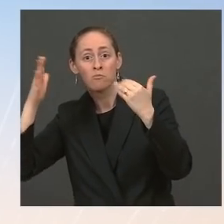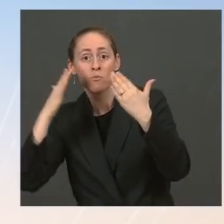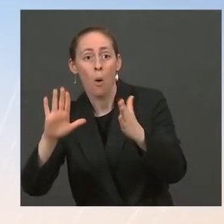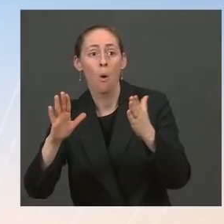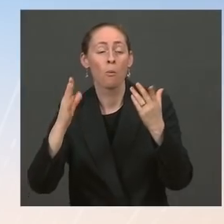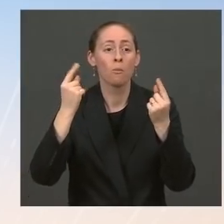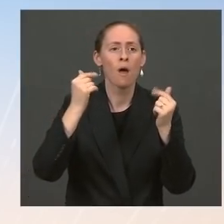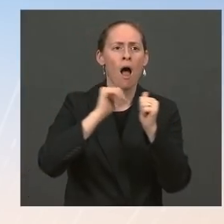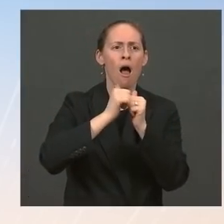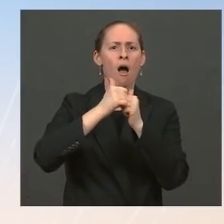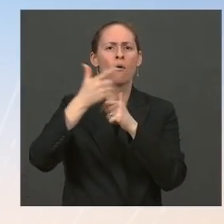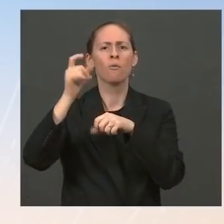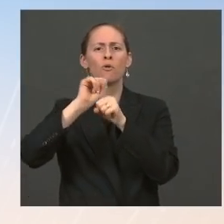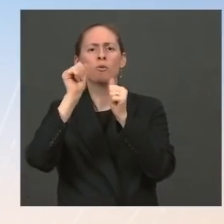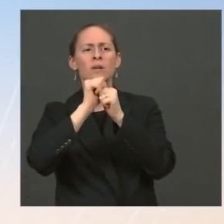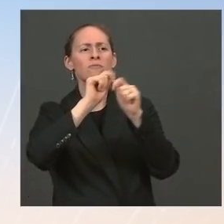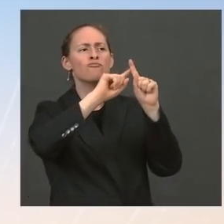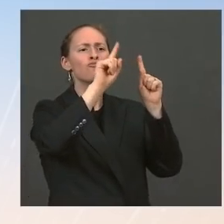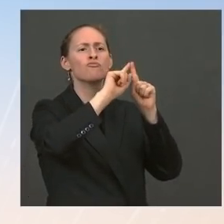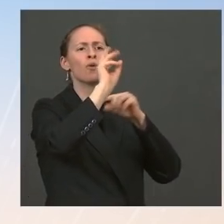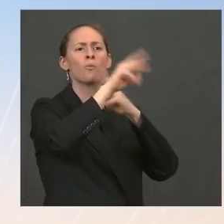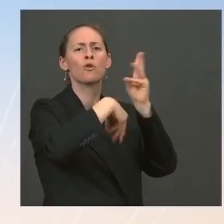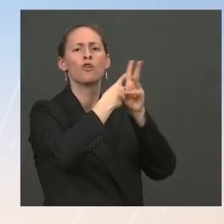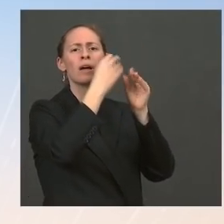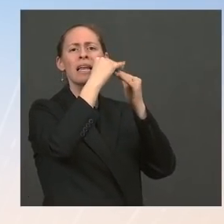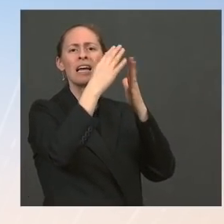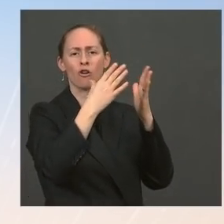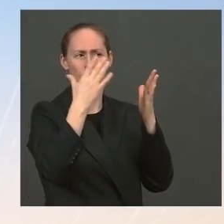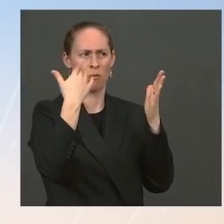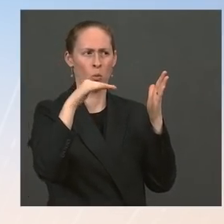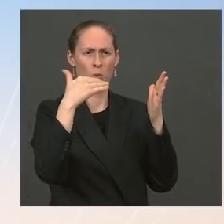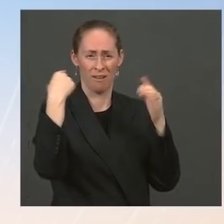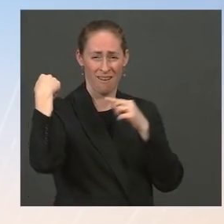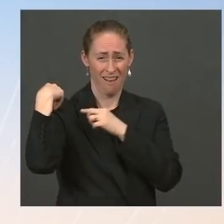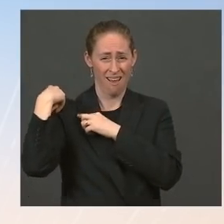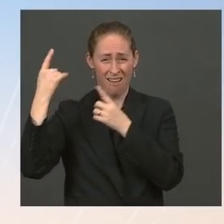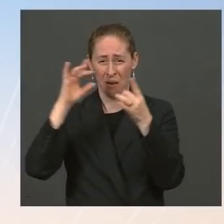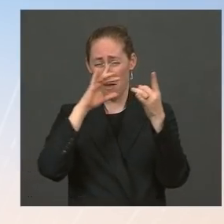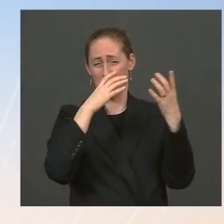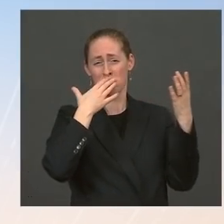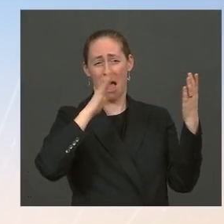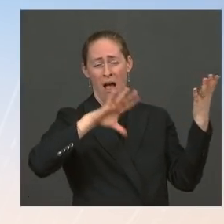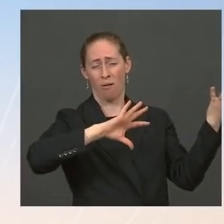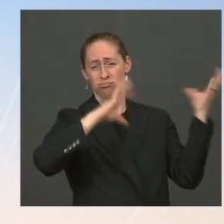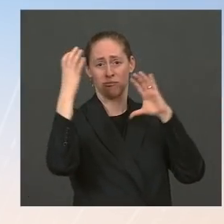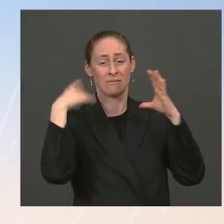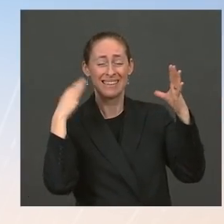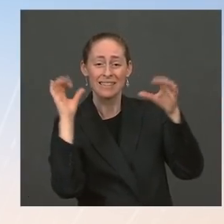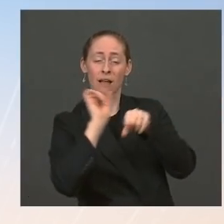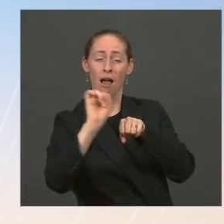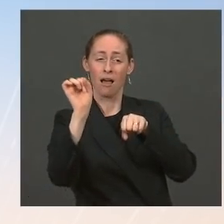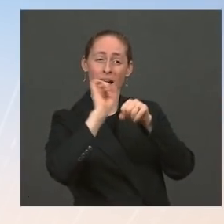which is something that has been front and center to the President's approach to global engagement, to rejoining the Paris Climate Agreement,